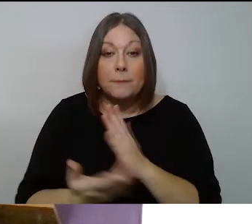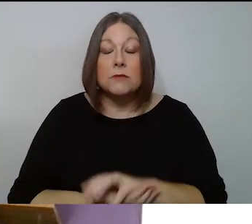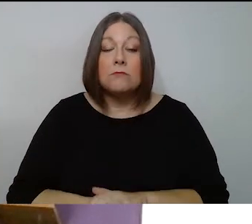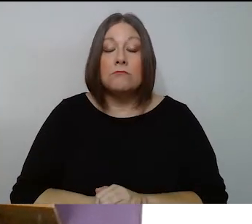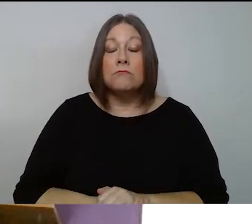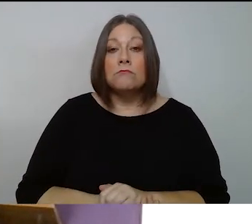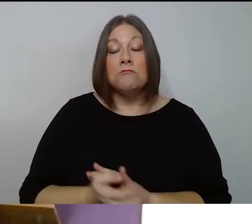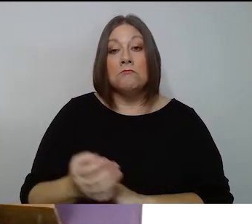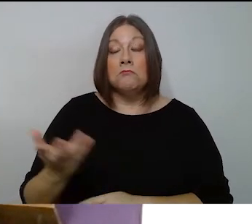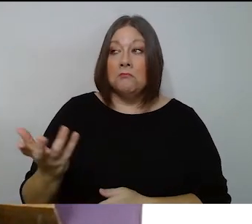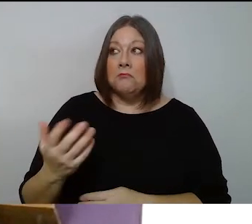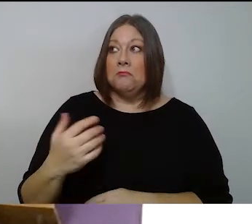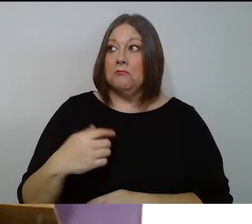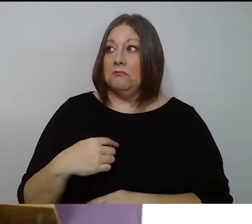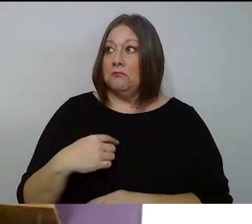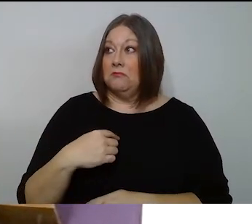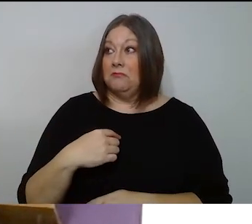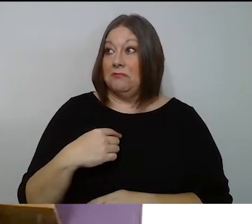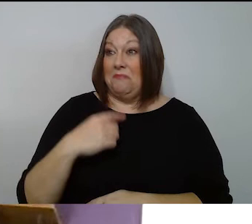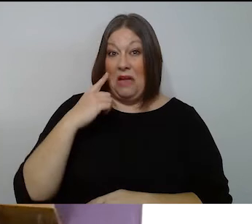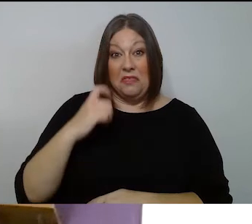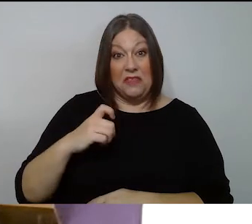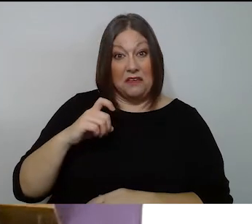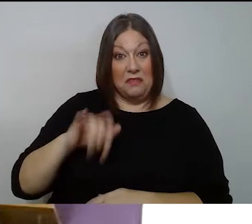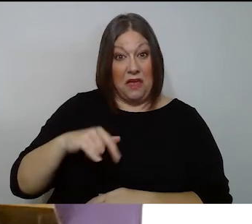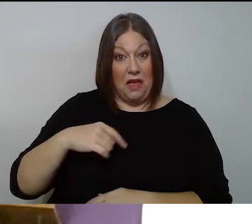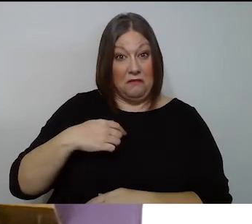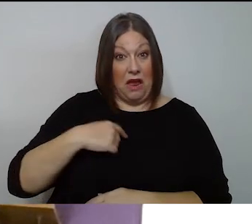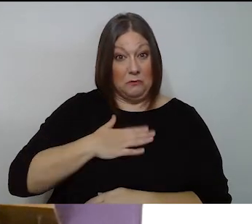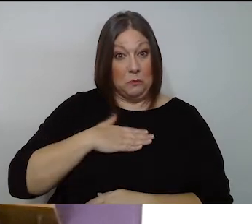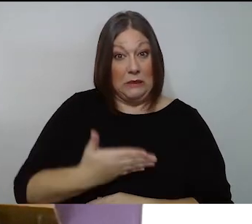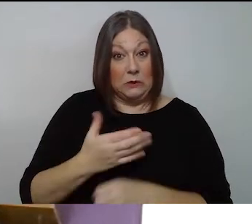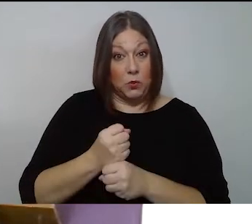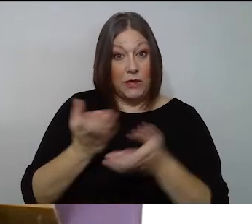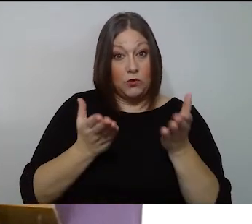Having the willingness, or interest, to even get a service animal is something that